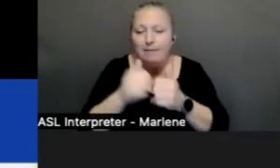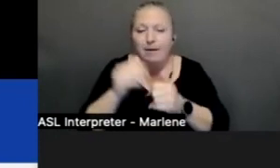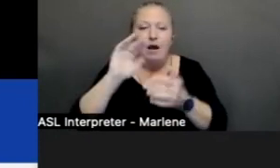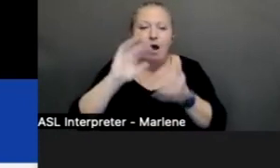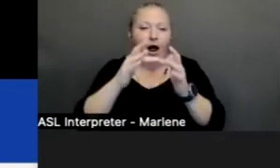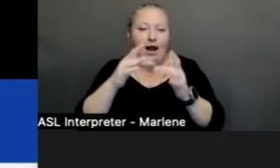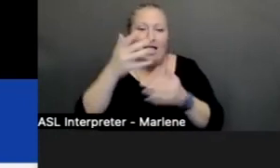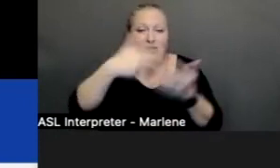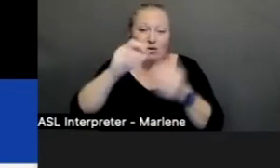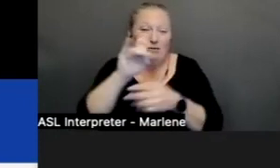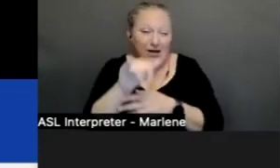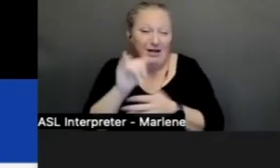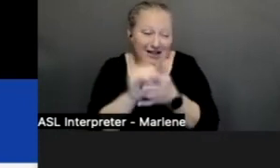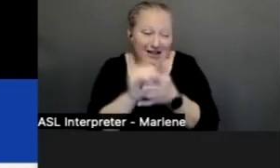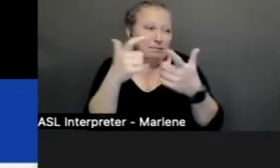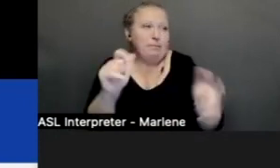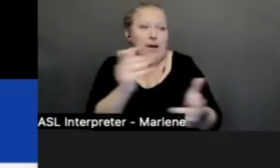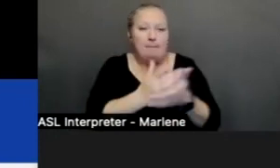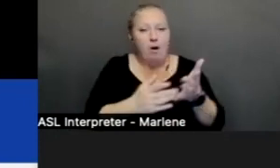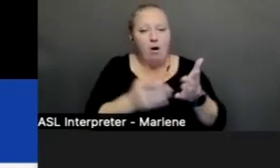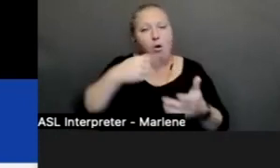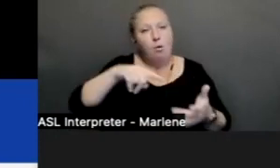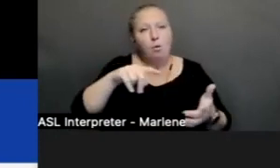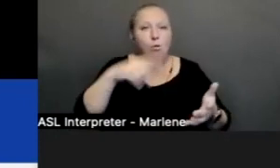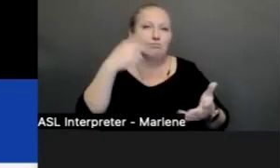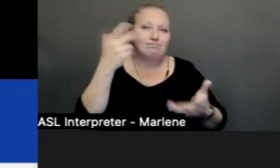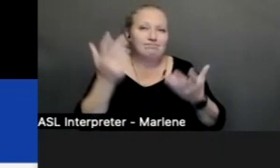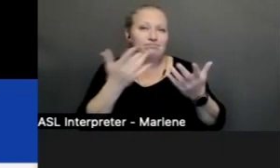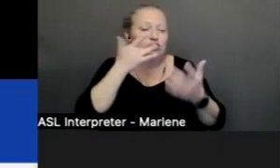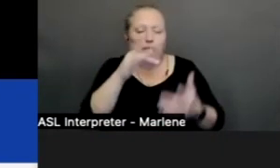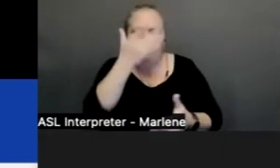etcetera. That's a big piece. I think. We're not, we're not, we don't want to forget or else around